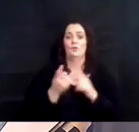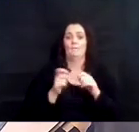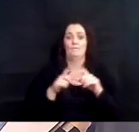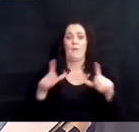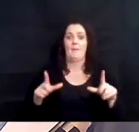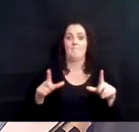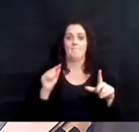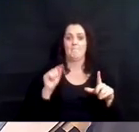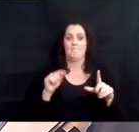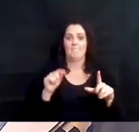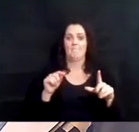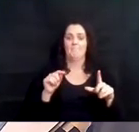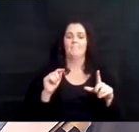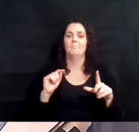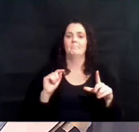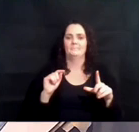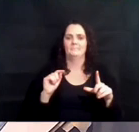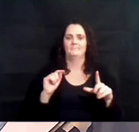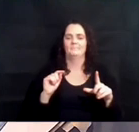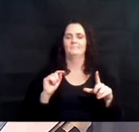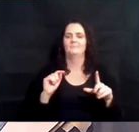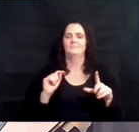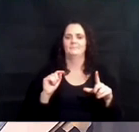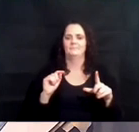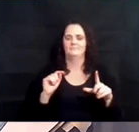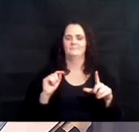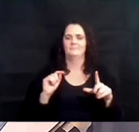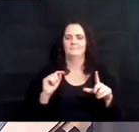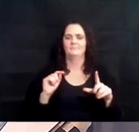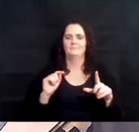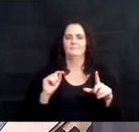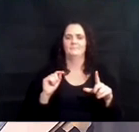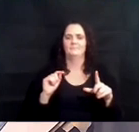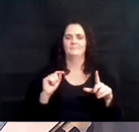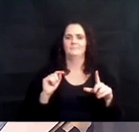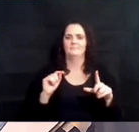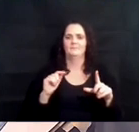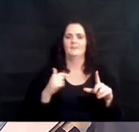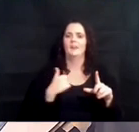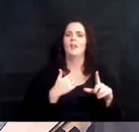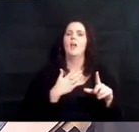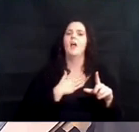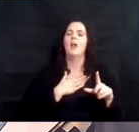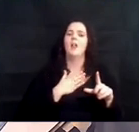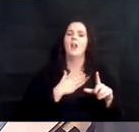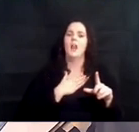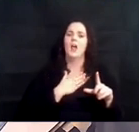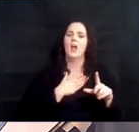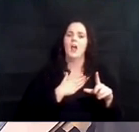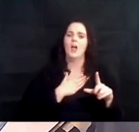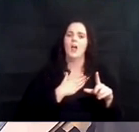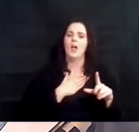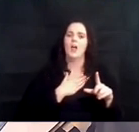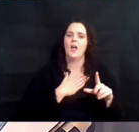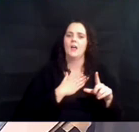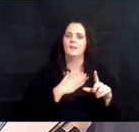here. Okay but, I would like it to sit on that shower tub for just a couple of